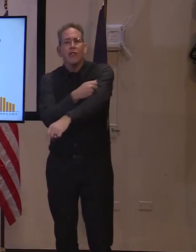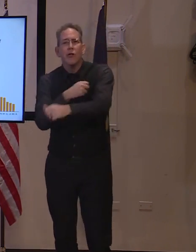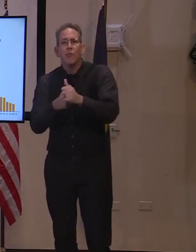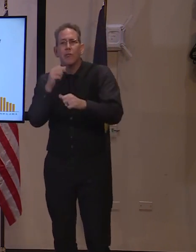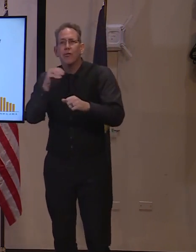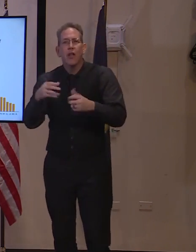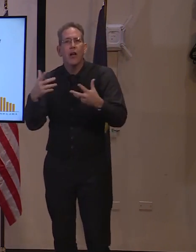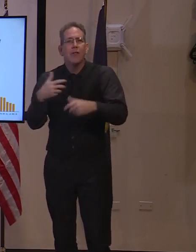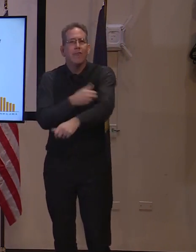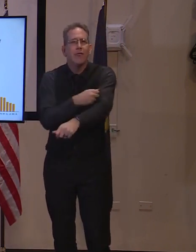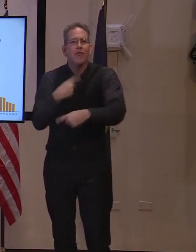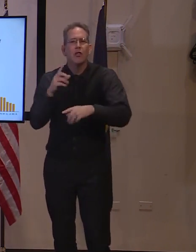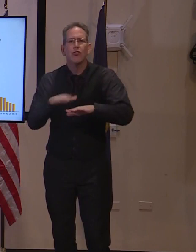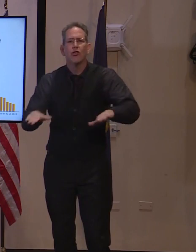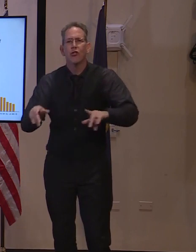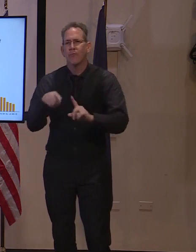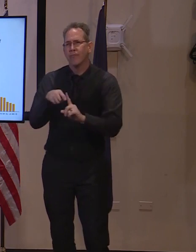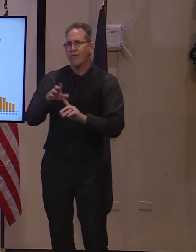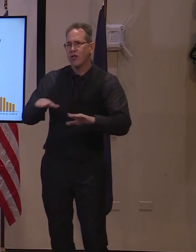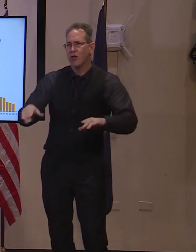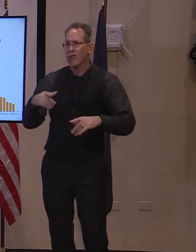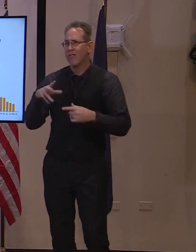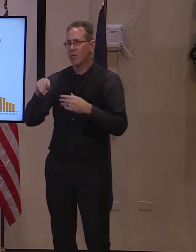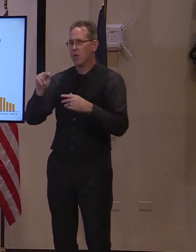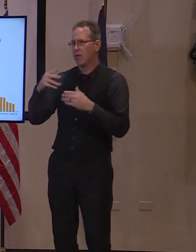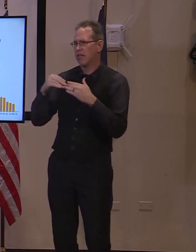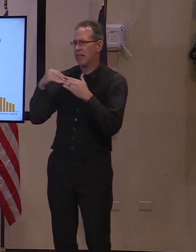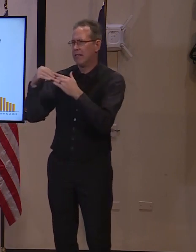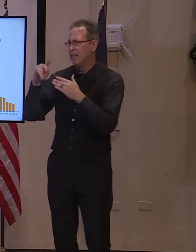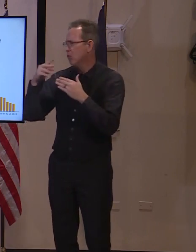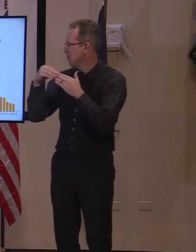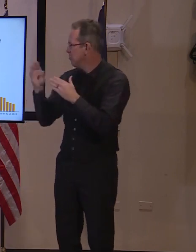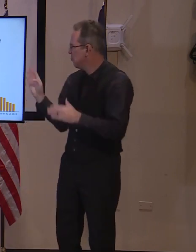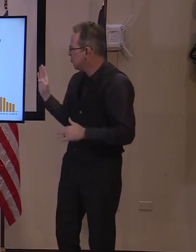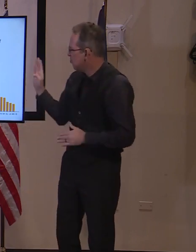that have a single a single dose and about 25% for those who are fully